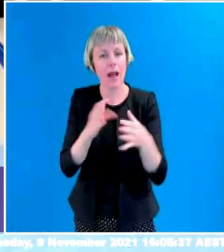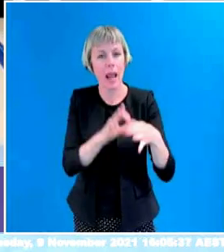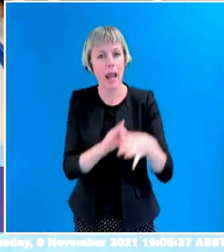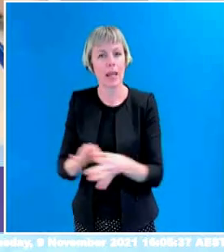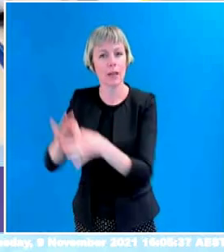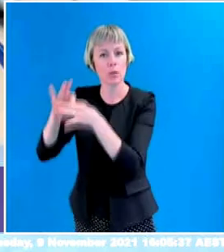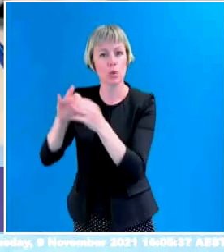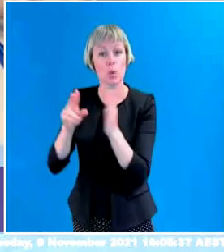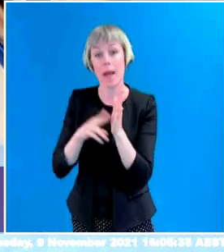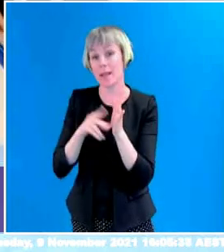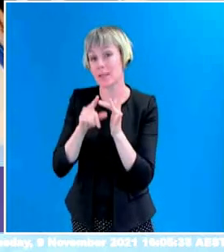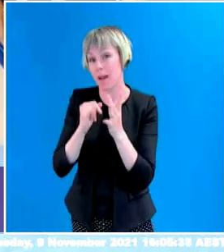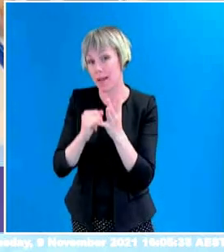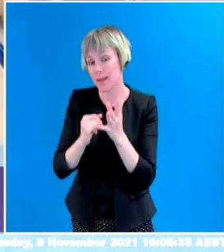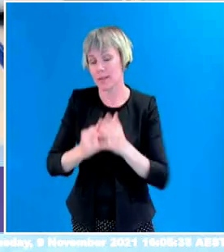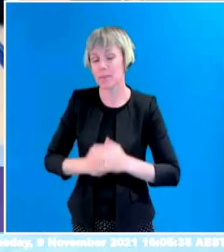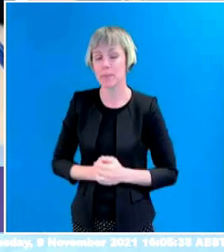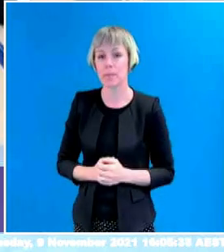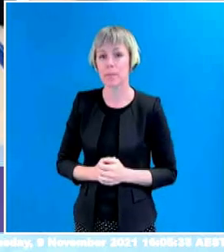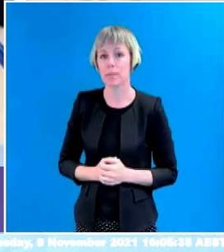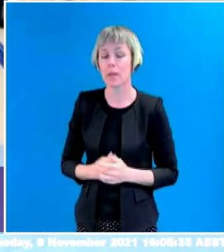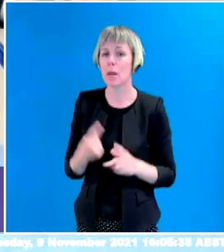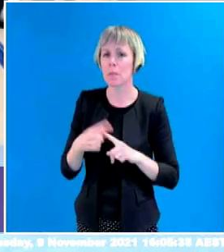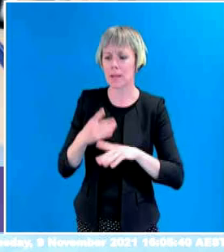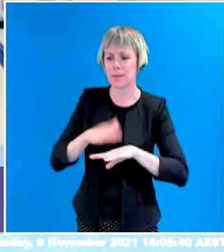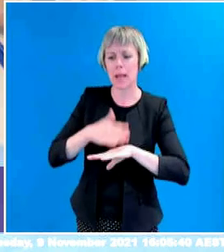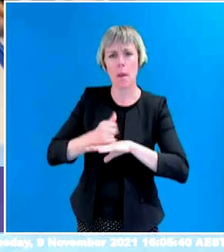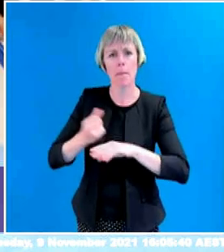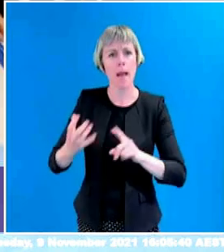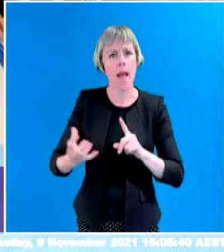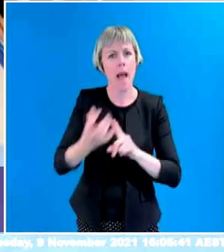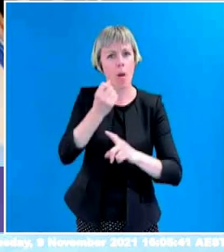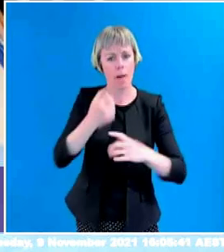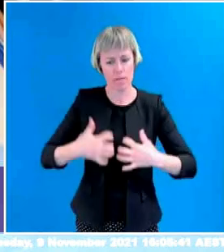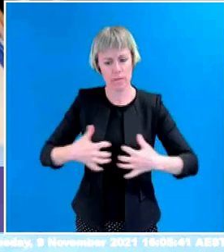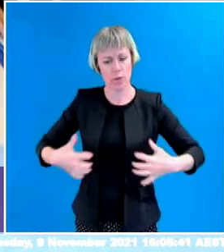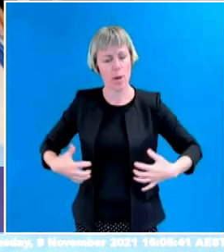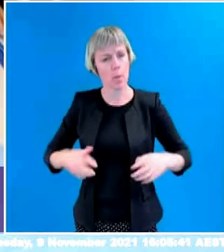There is an outcomes framework and there's a survey collection that is part